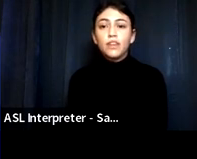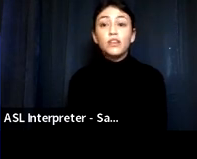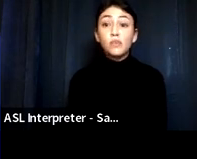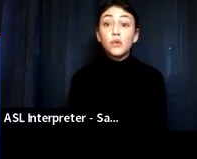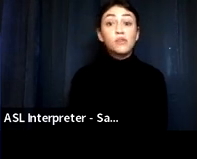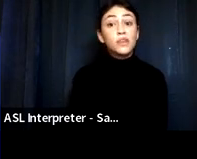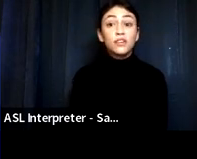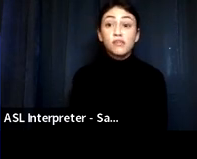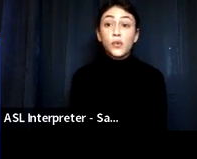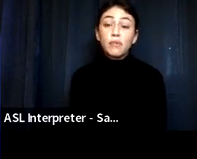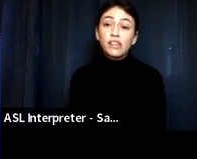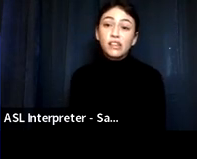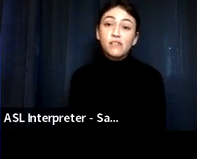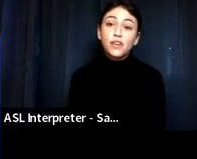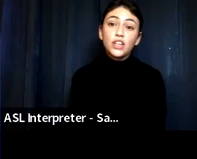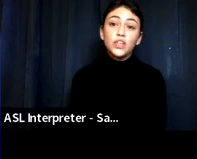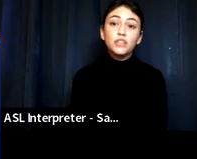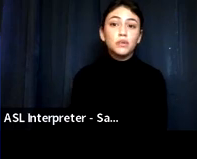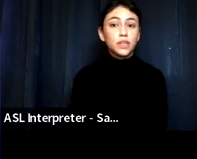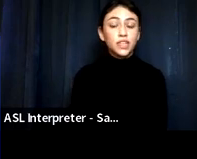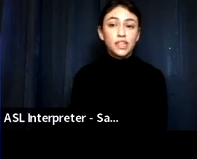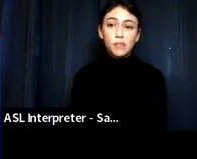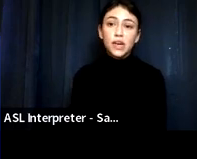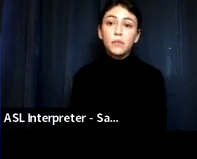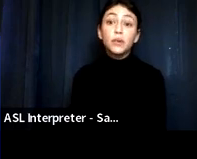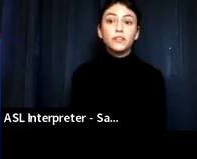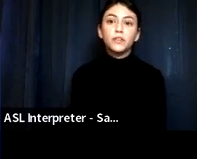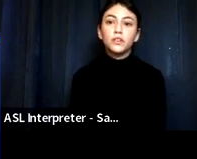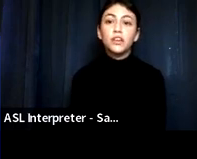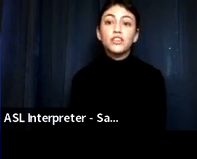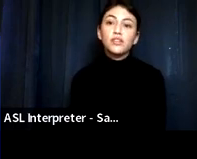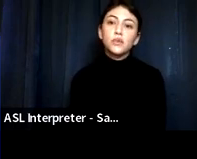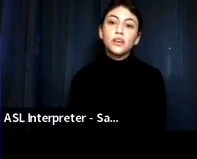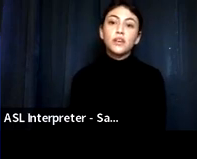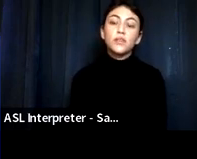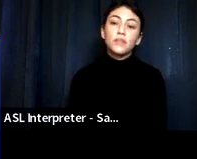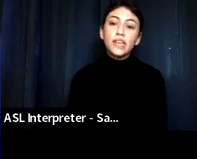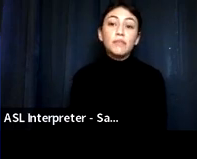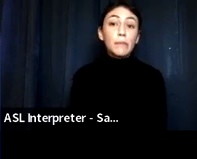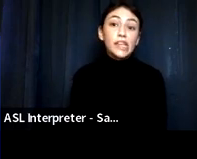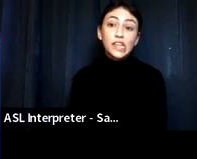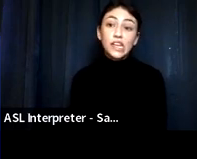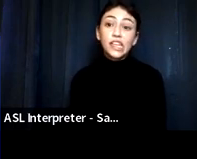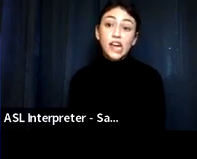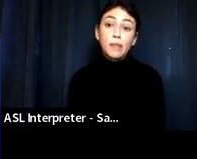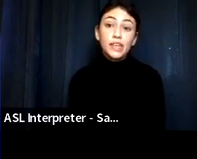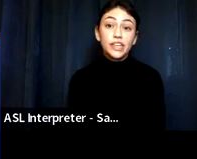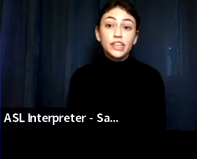It's supposed to be there to support my success for graduation. But really it's become more difficult just working with them, to get my basic needs accommodated.